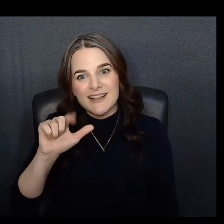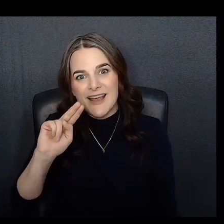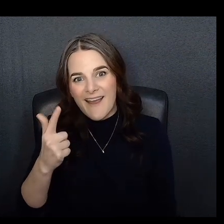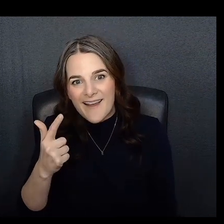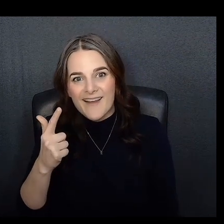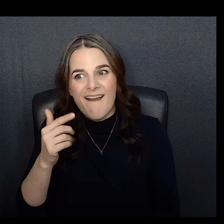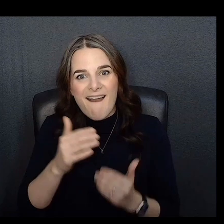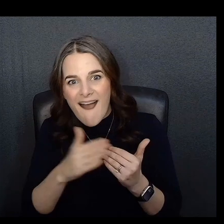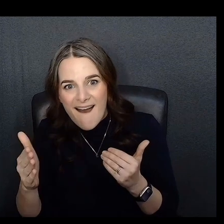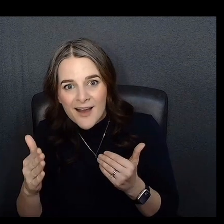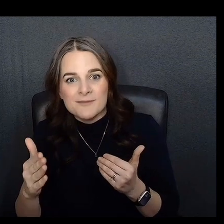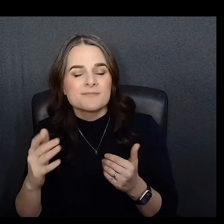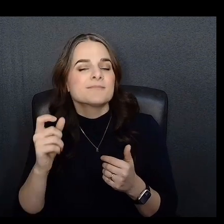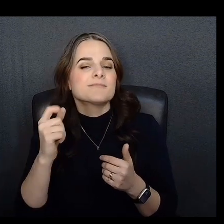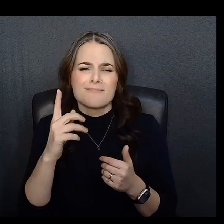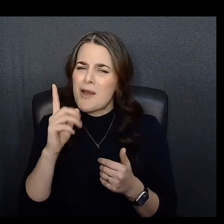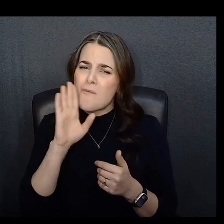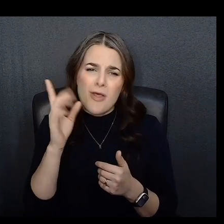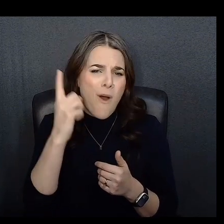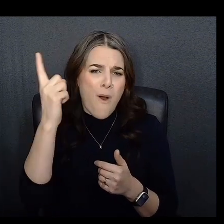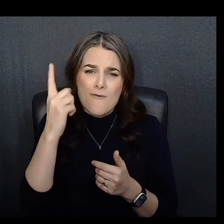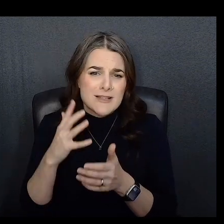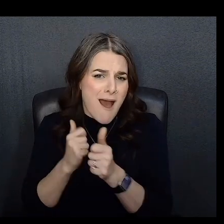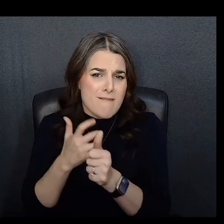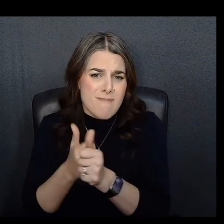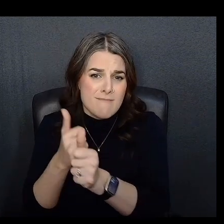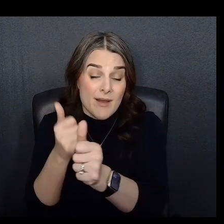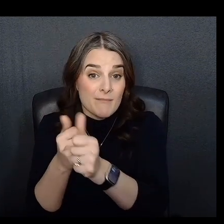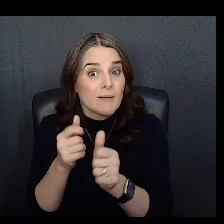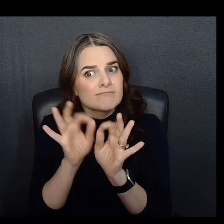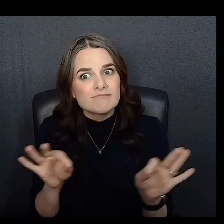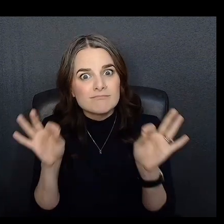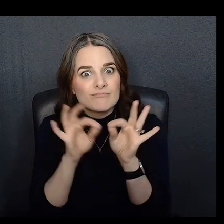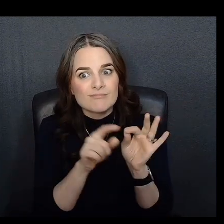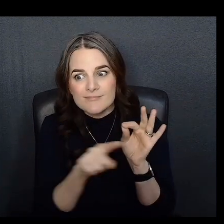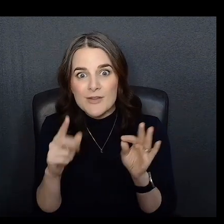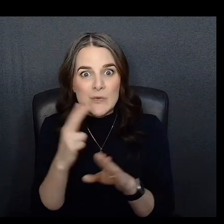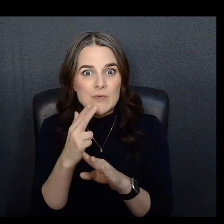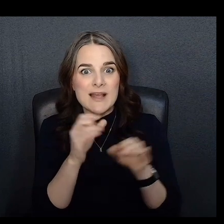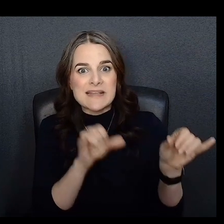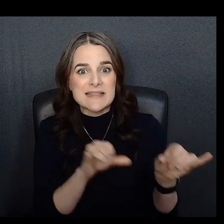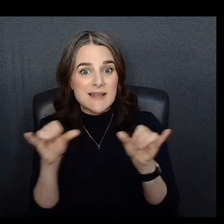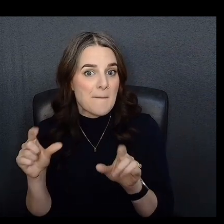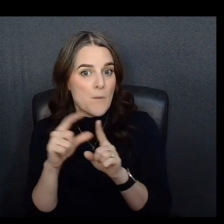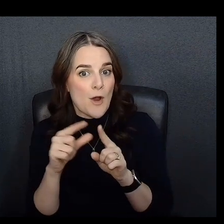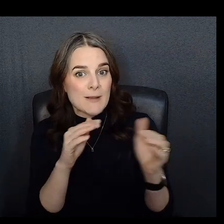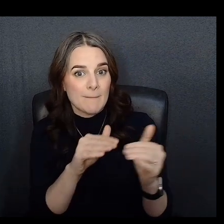But it's important for kids to be able to use the same words that their peers are using. And we want to start encouraging use